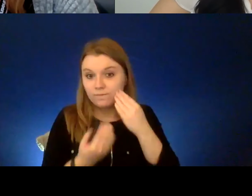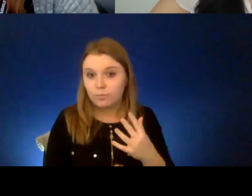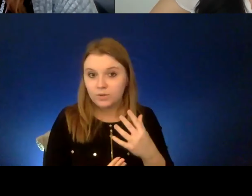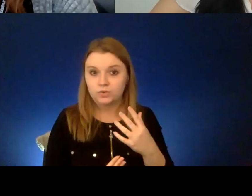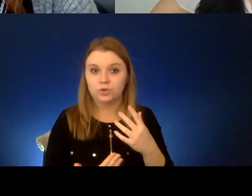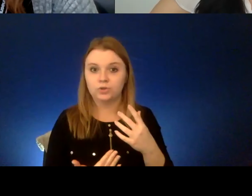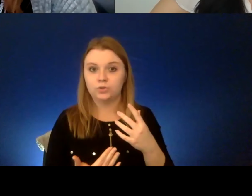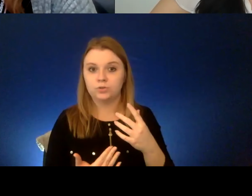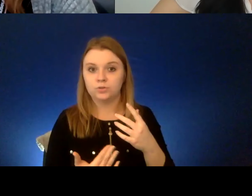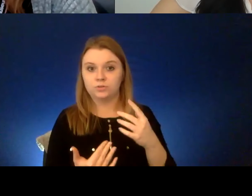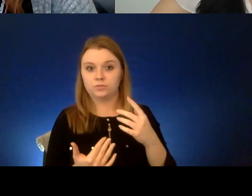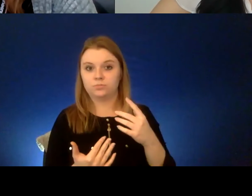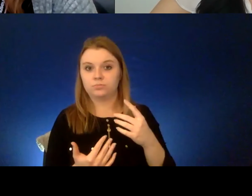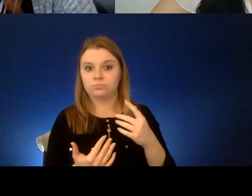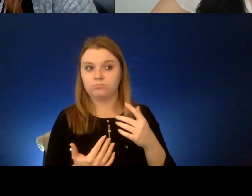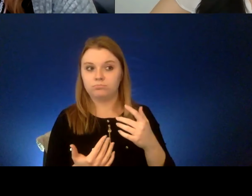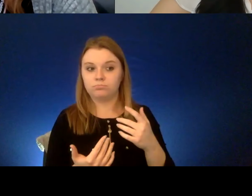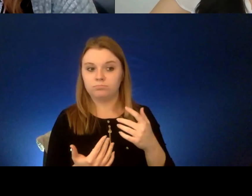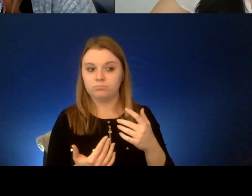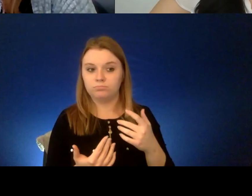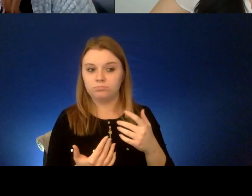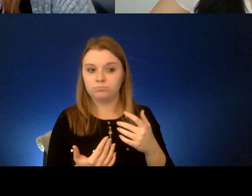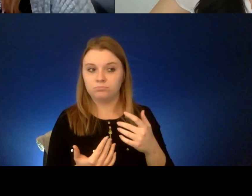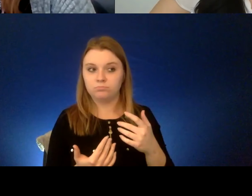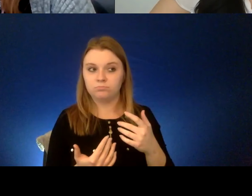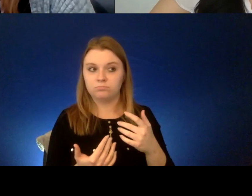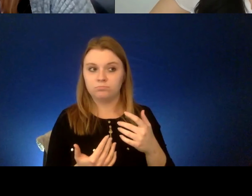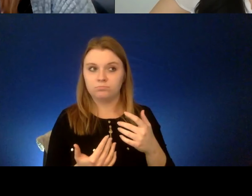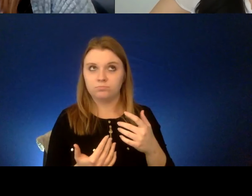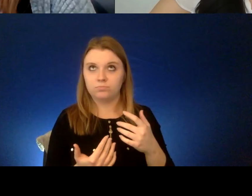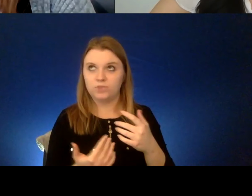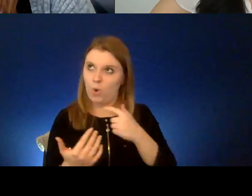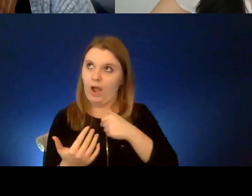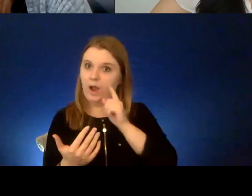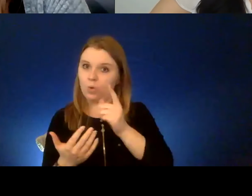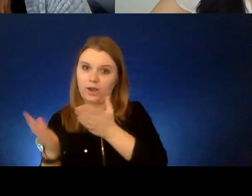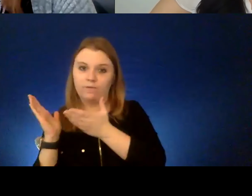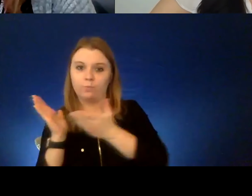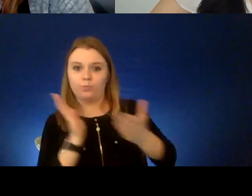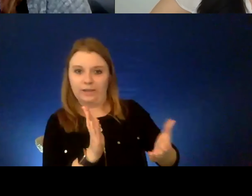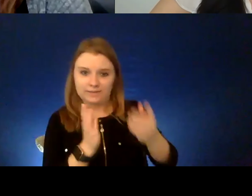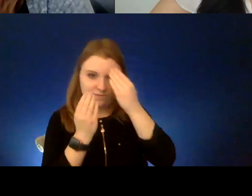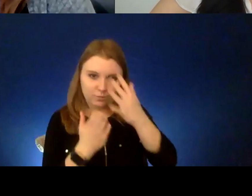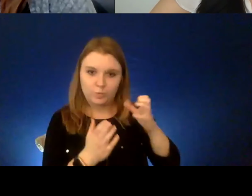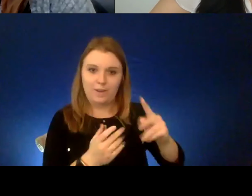I'm gonna be bringing it back to people in my organization. And I'm wondering if someone from the Kennedy Center,